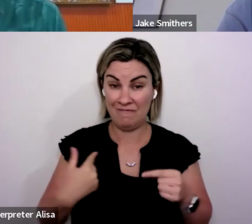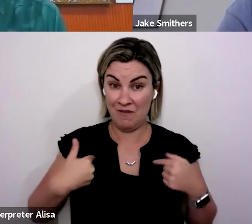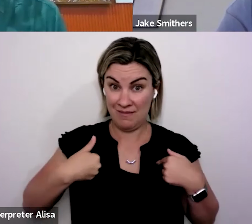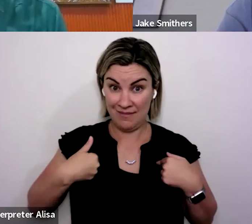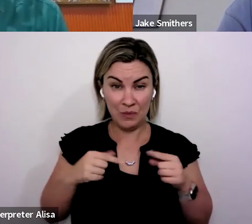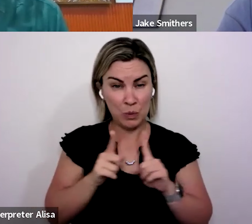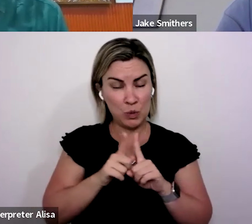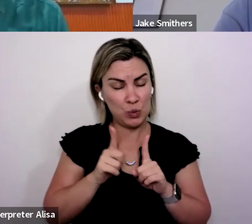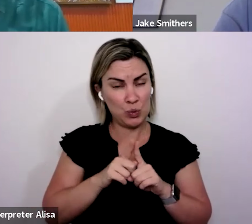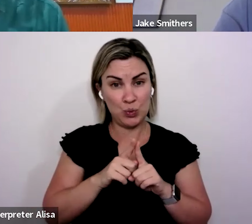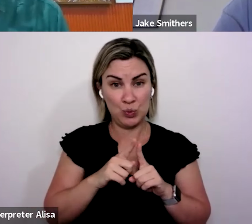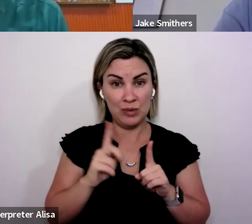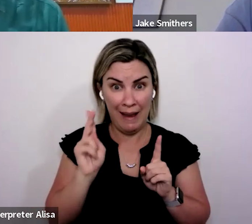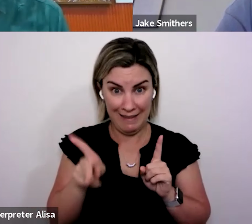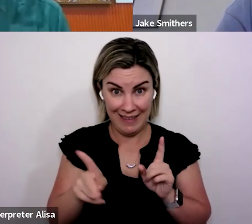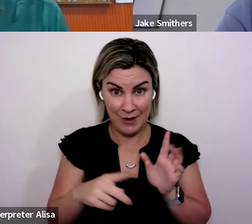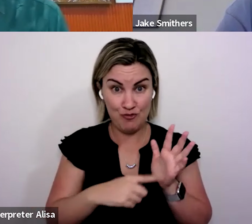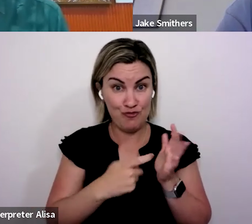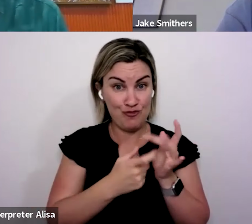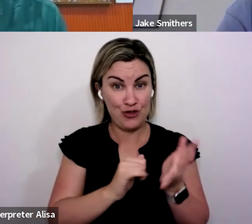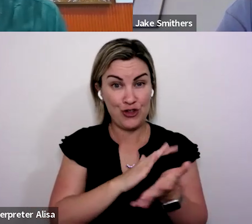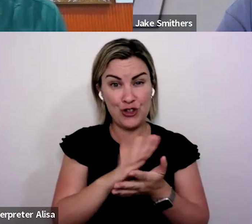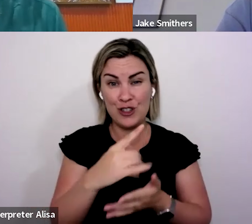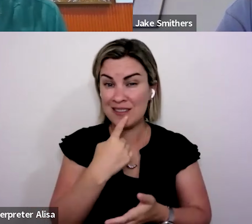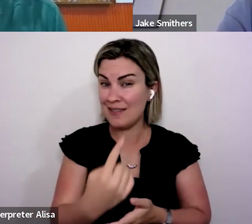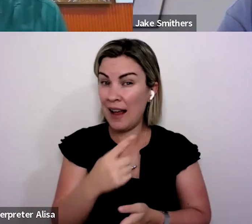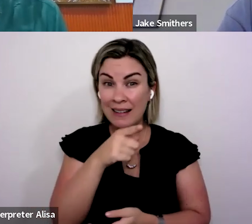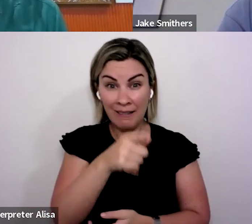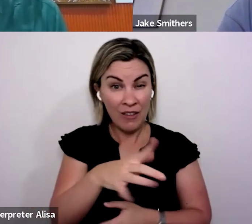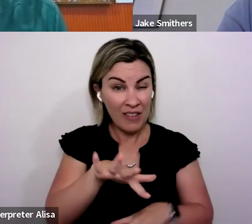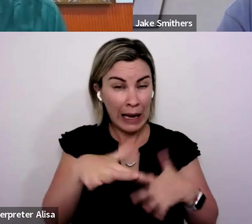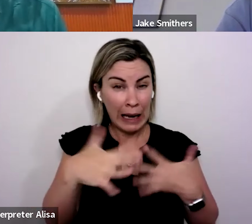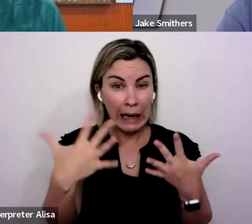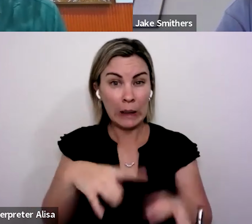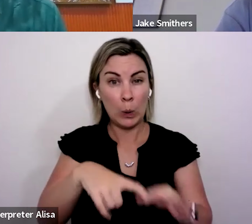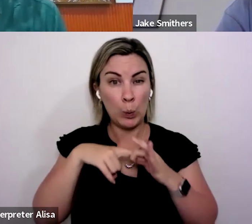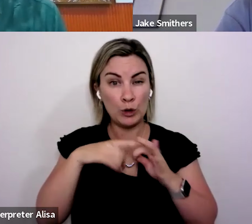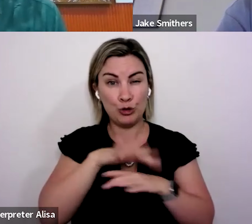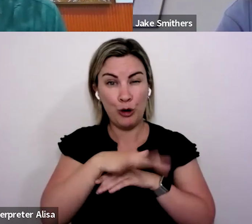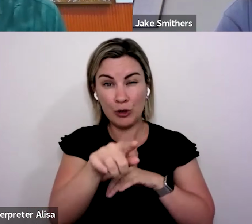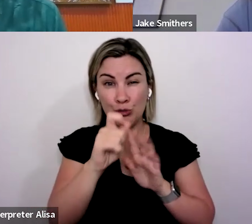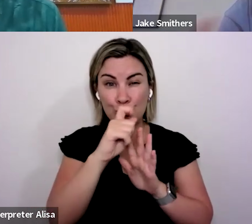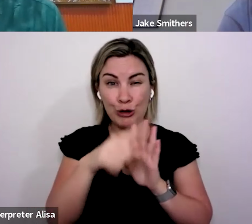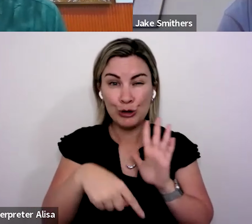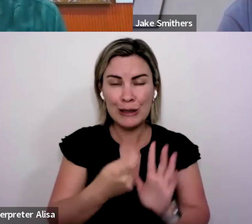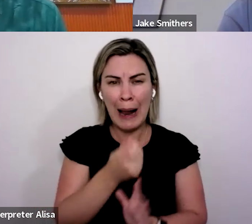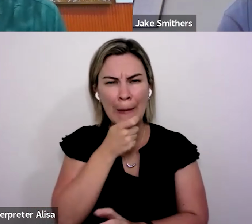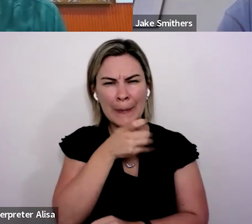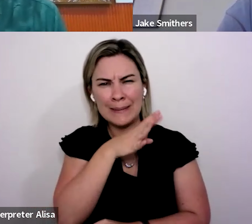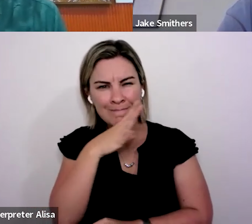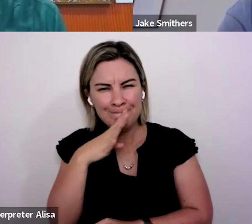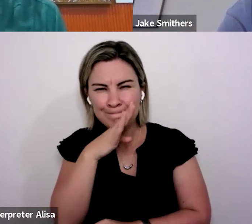said is if you do have any questions about your project, if you aren't sure or anything in the Protocols are unclear,